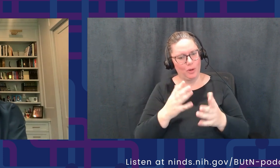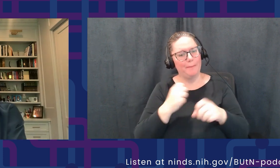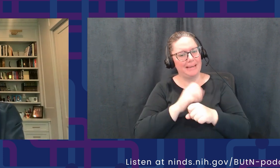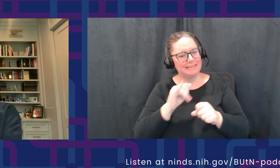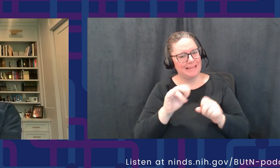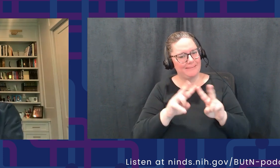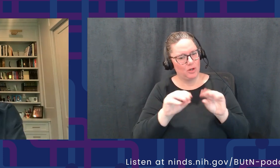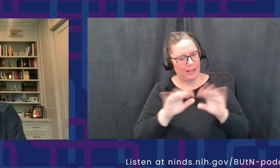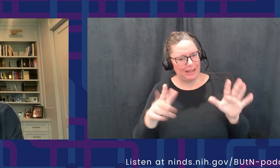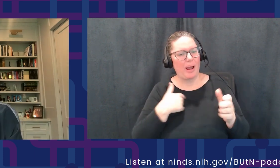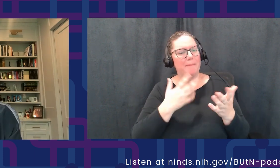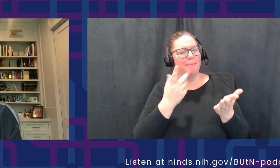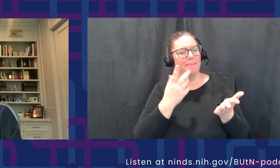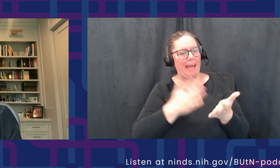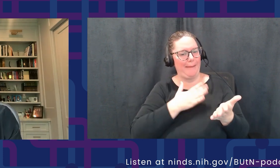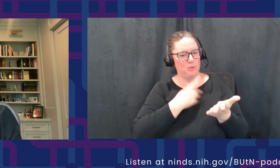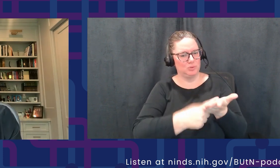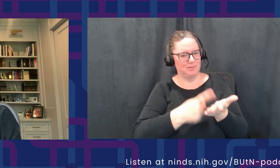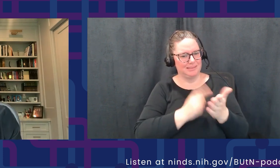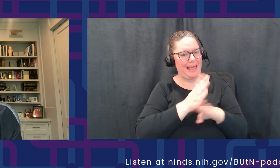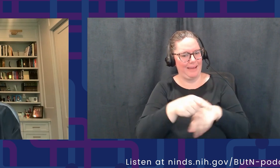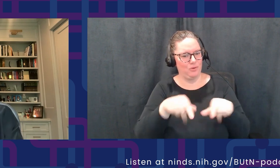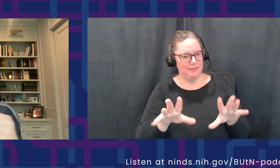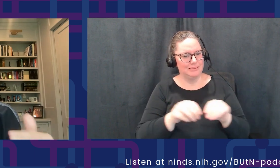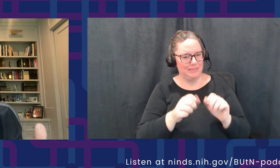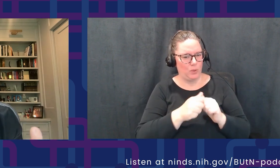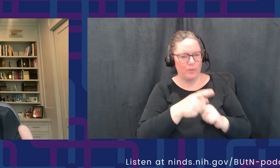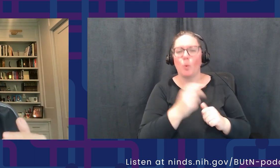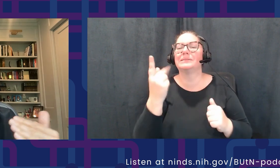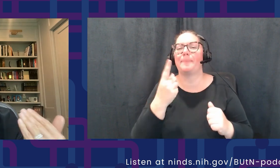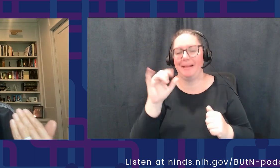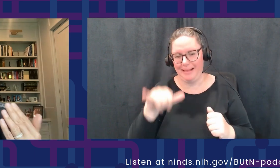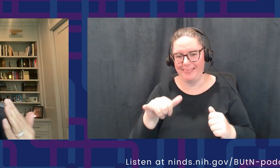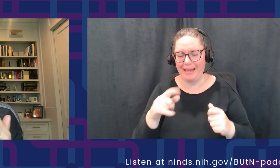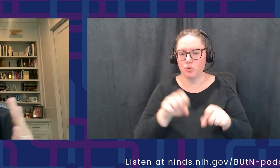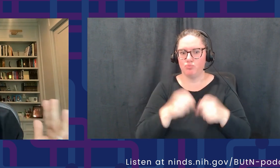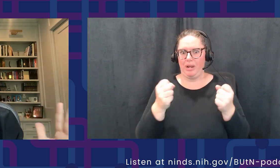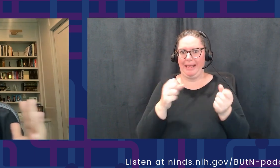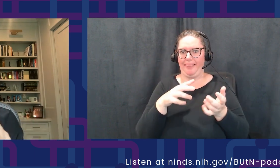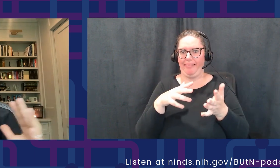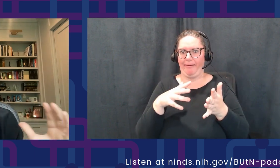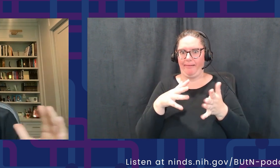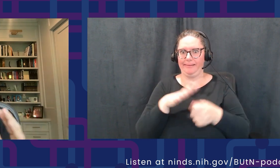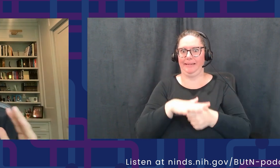And I'll be happy to discuss that after the meeting with you or something like that. Just don't engage in a fight.